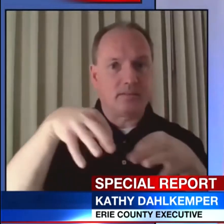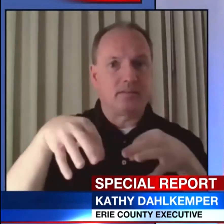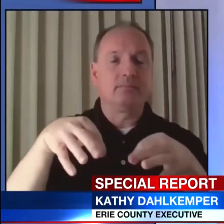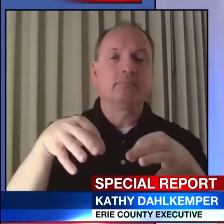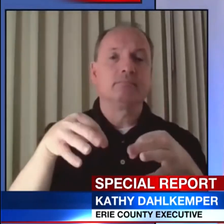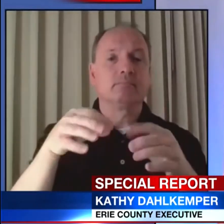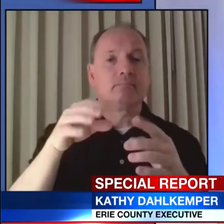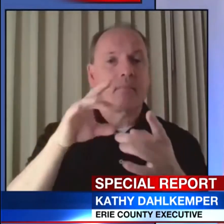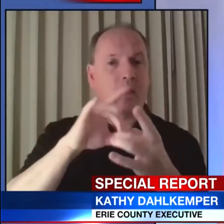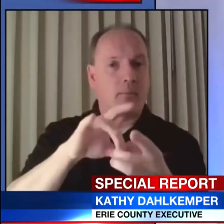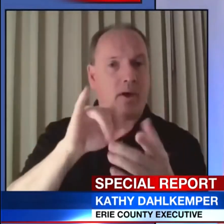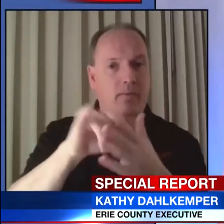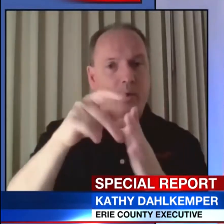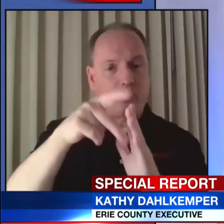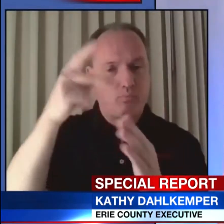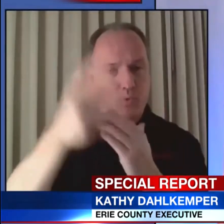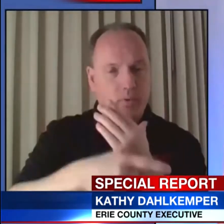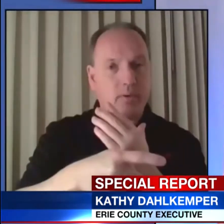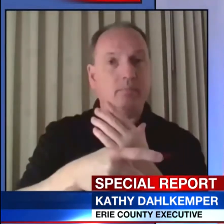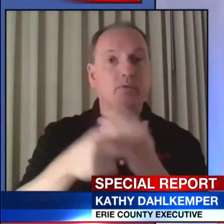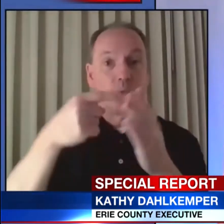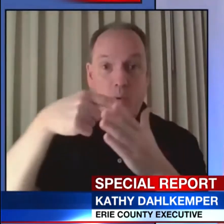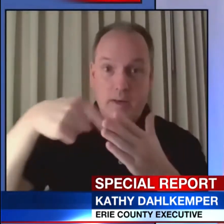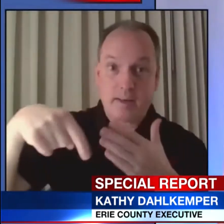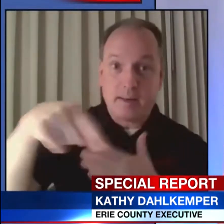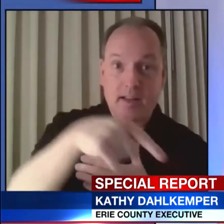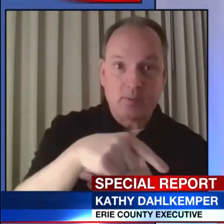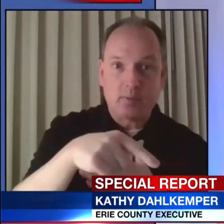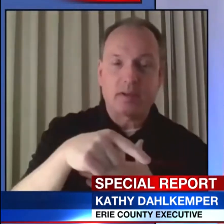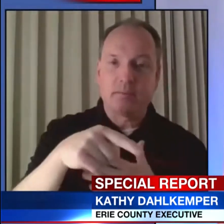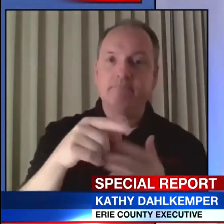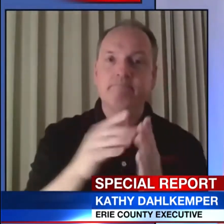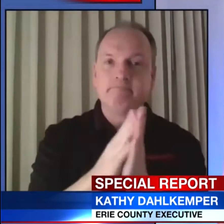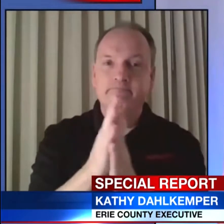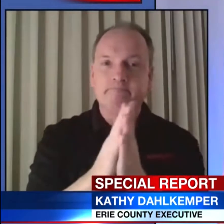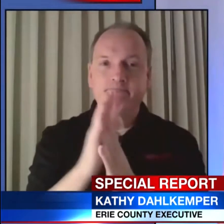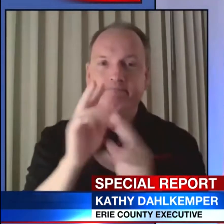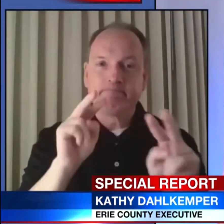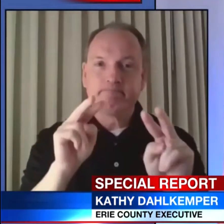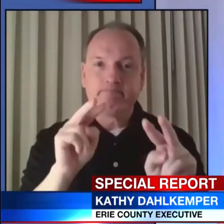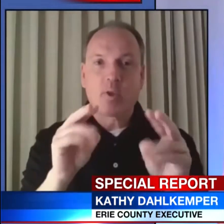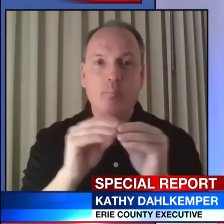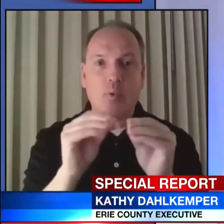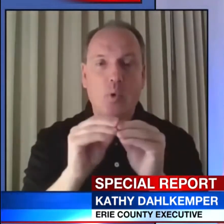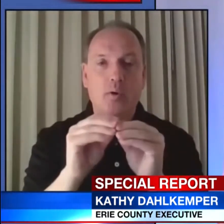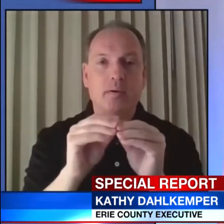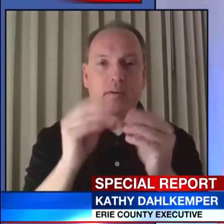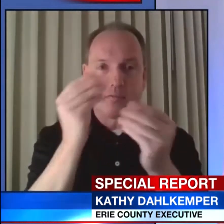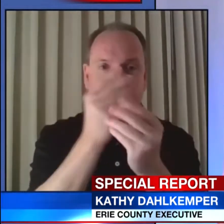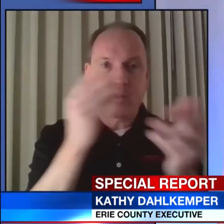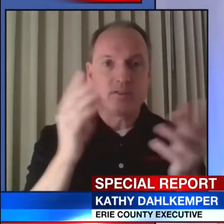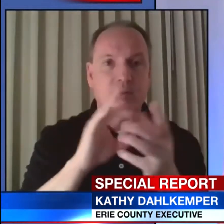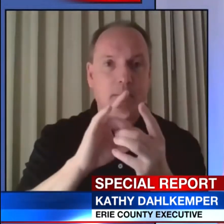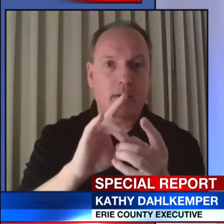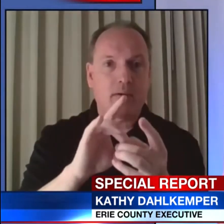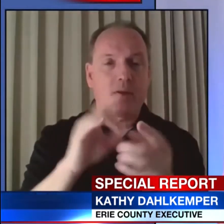WILL GIVE THOSE LISTENING MANY MORE DETAILS ABOUT THE PROGRAM. SO STAY TUNED, TUNE IN NEXT